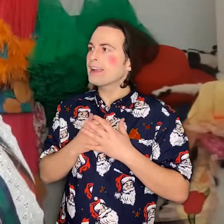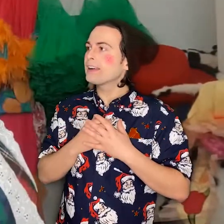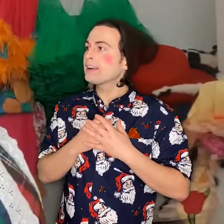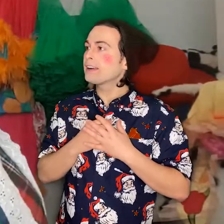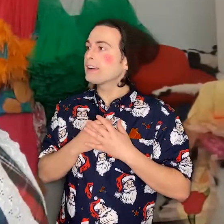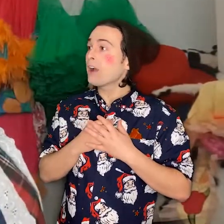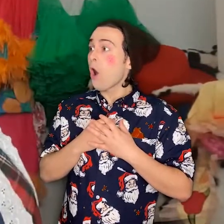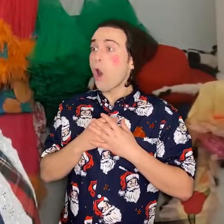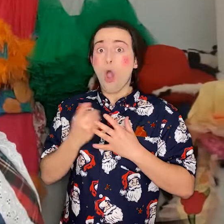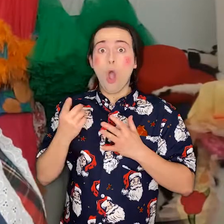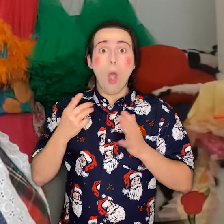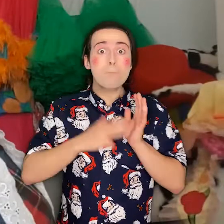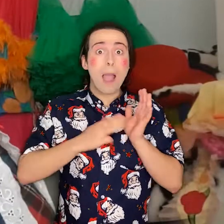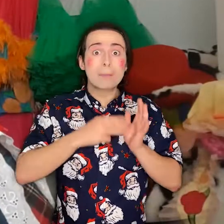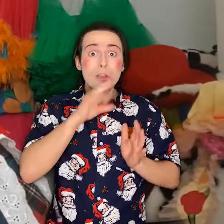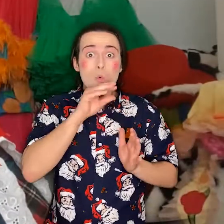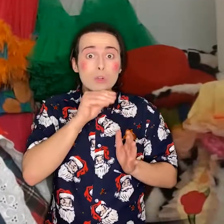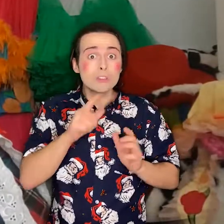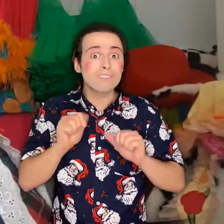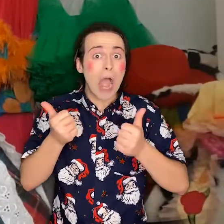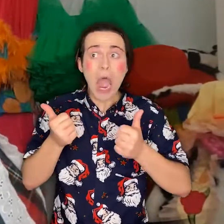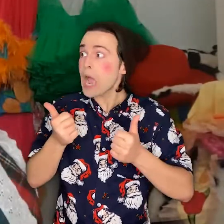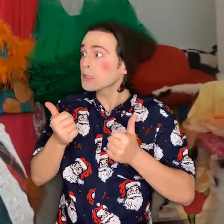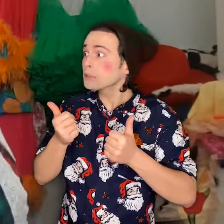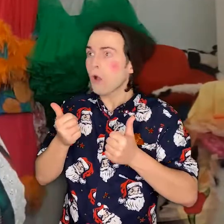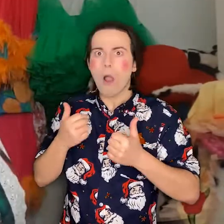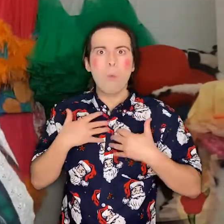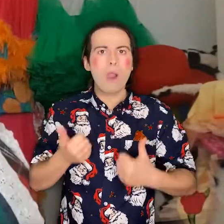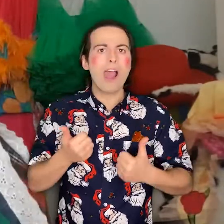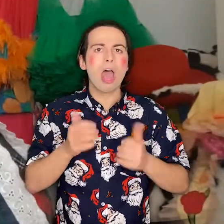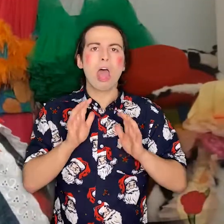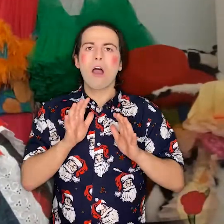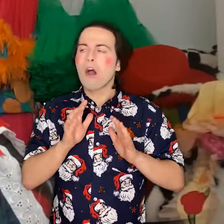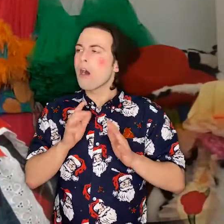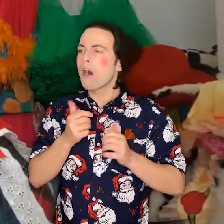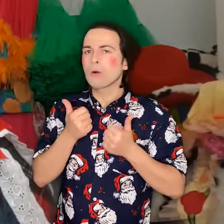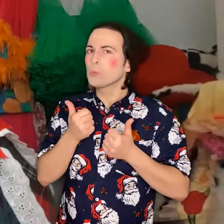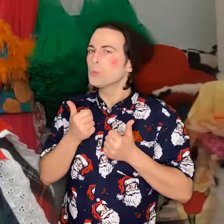that the writer didn’t bother mentioning her again after the first scene so yous awe might have been concerned.